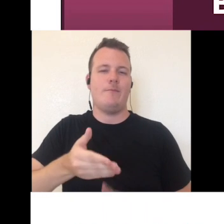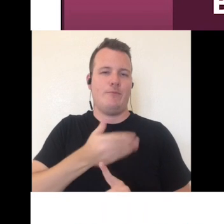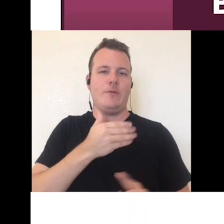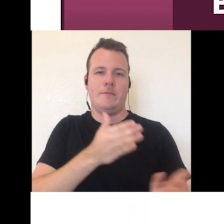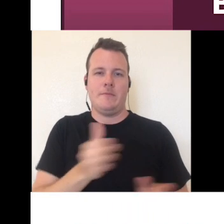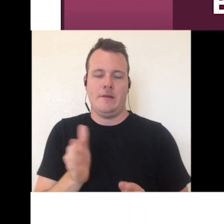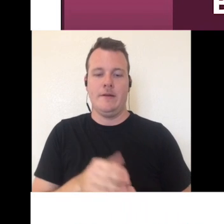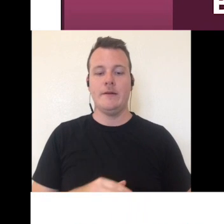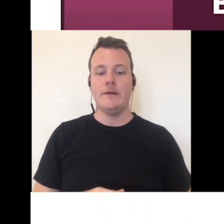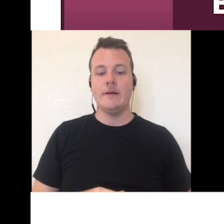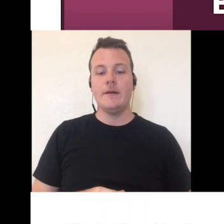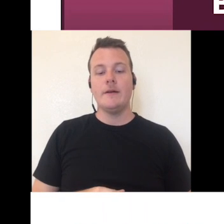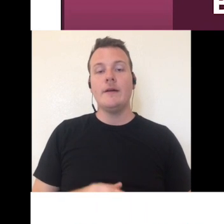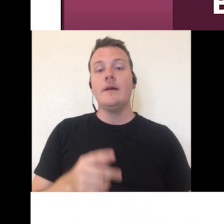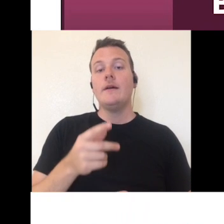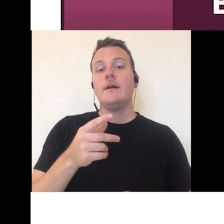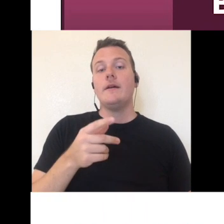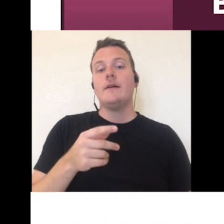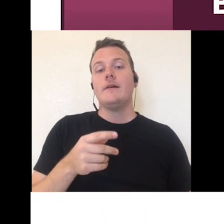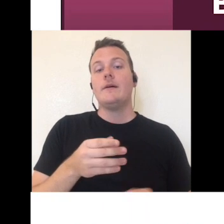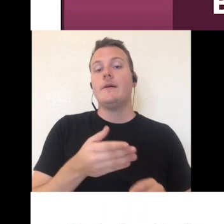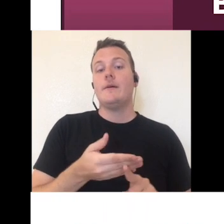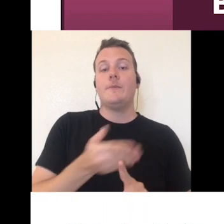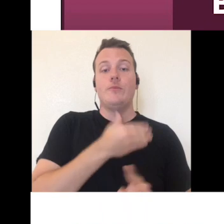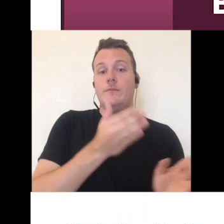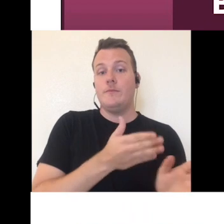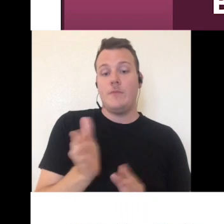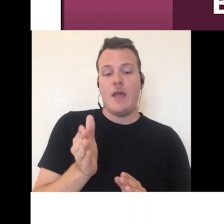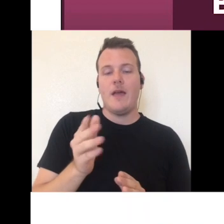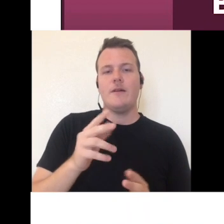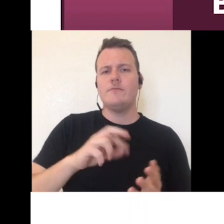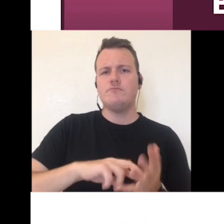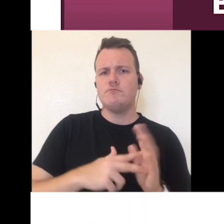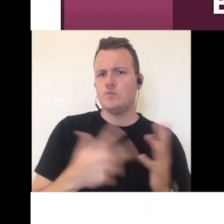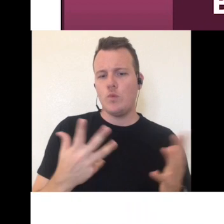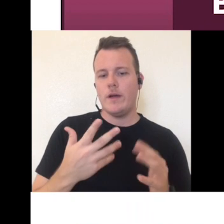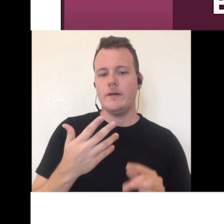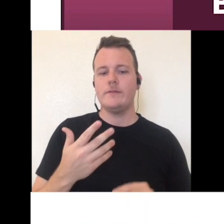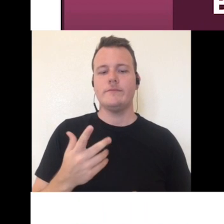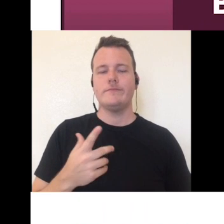what we mean by that. Well if the- the pitch or the pre-plan is kind of your